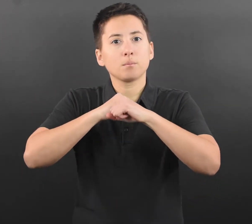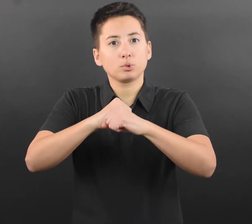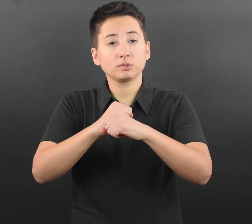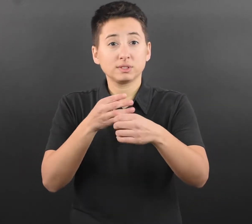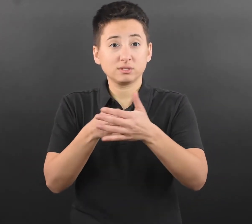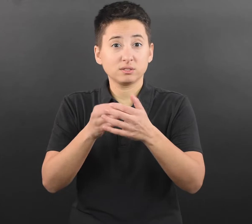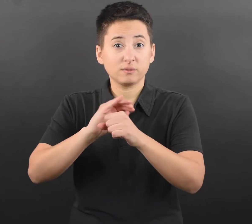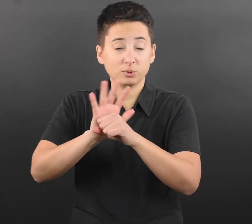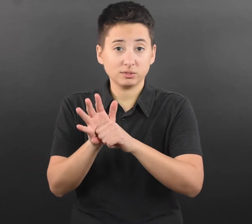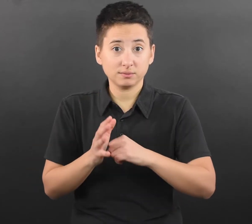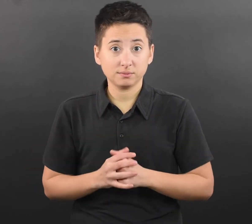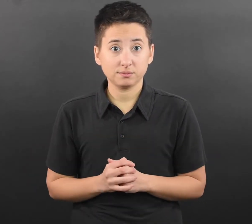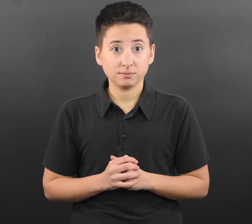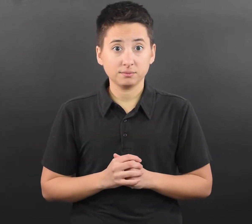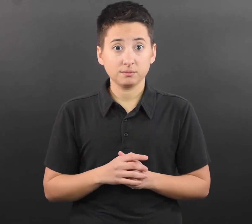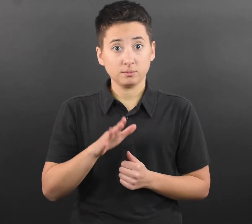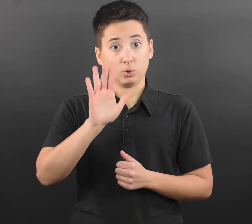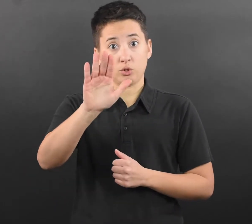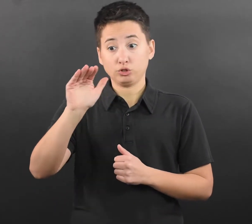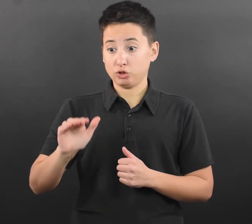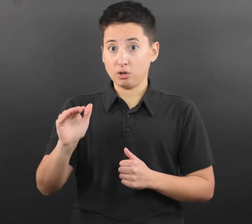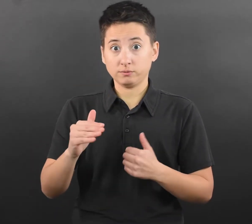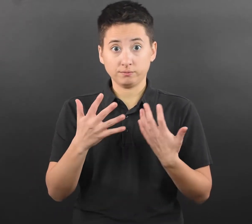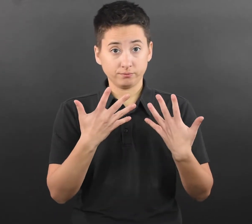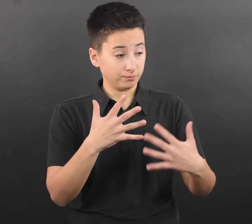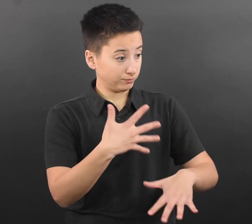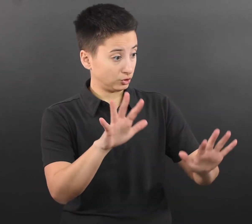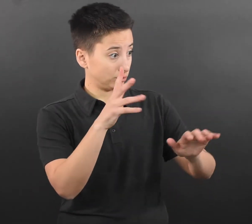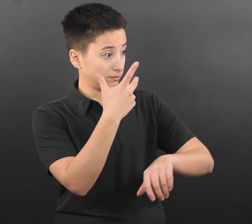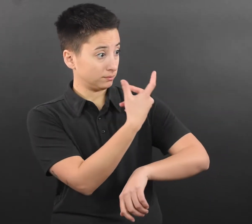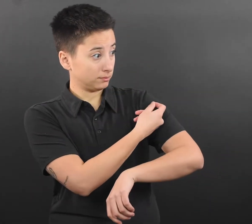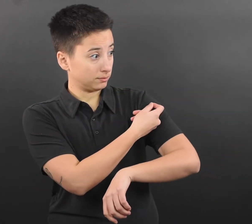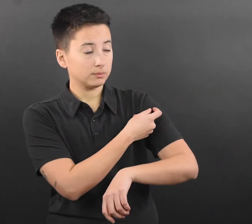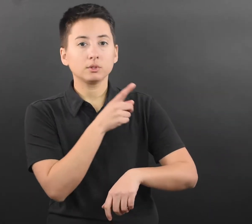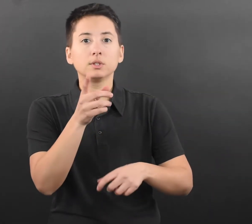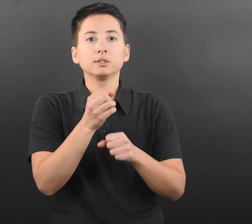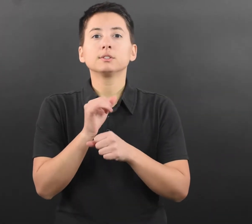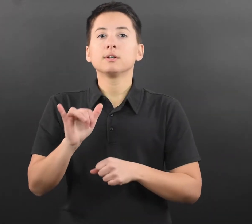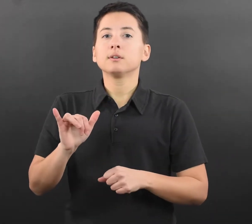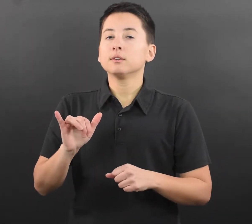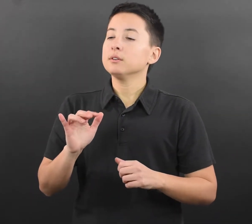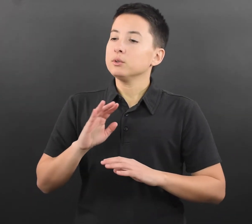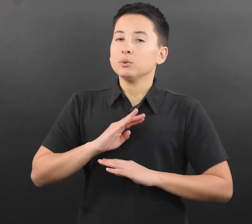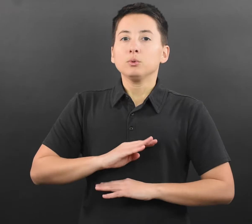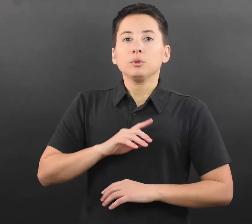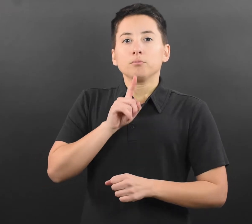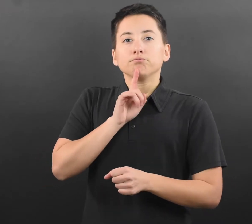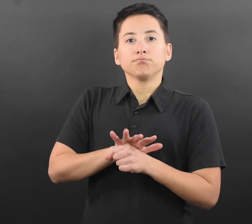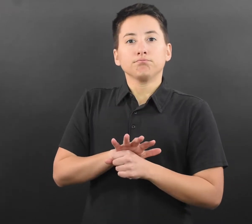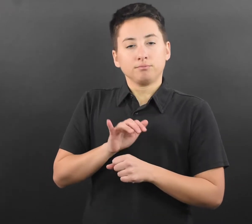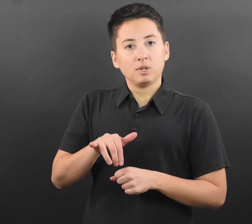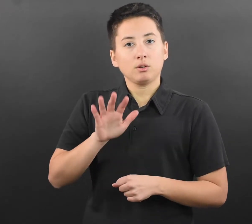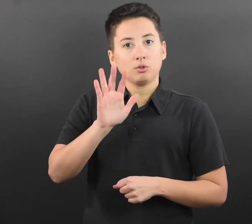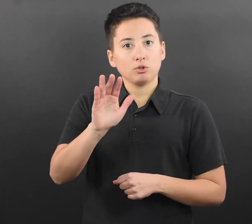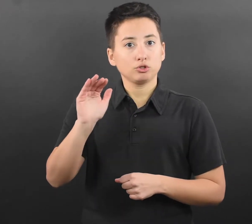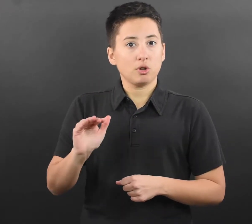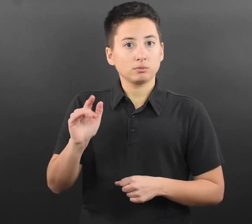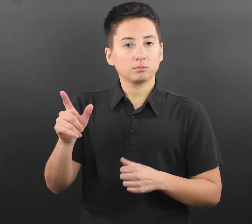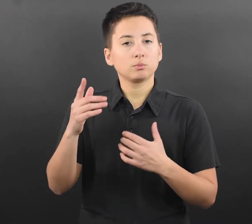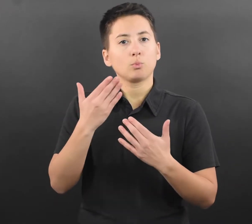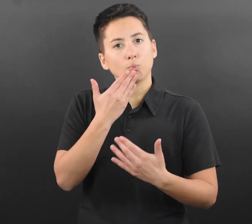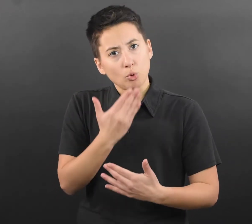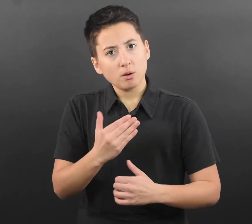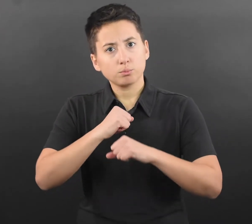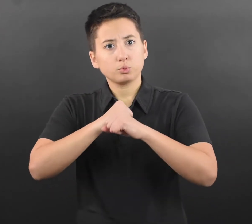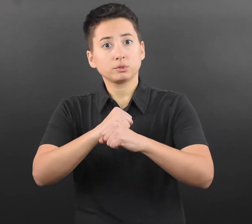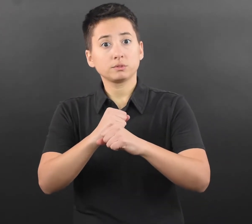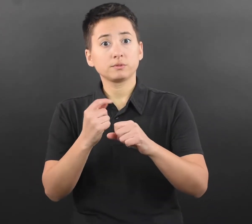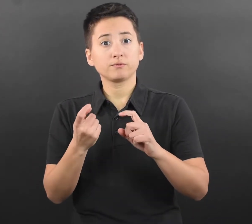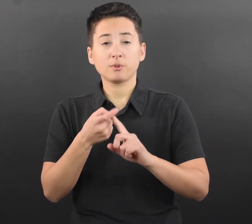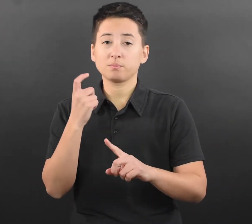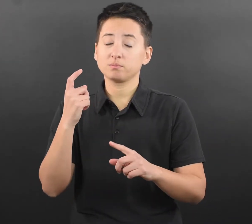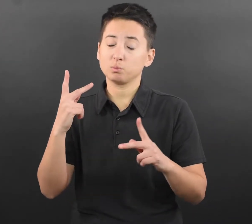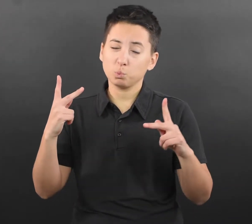you reassurance that your child is well-protected from the worst impacts of COVID-19. Getting your